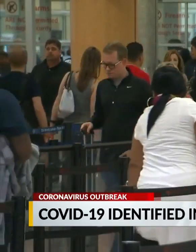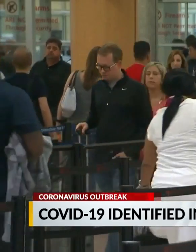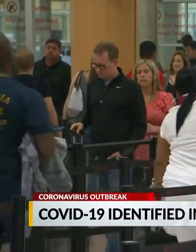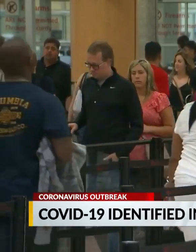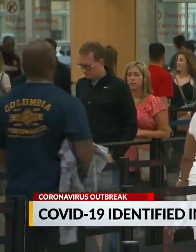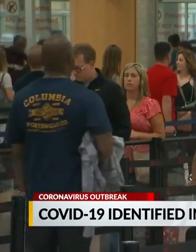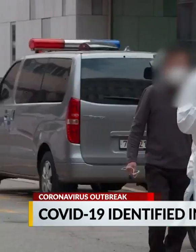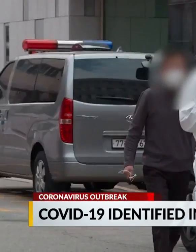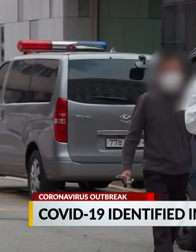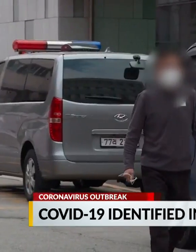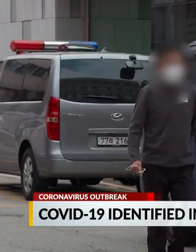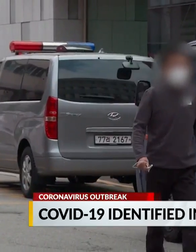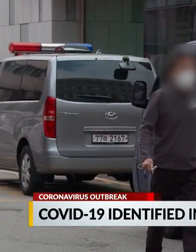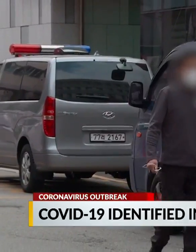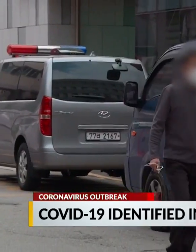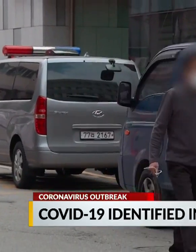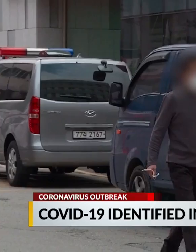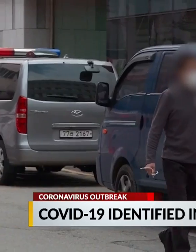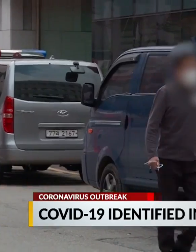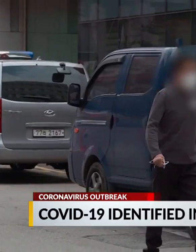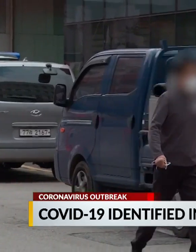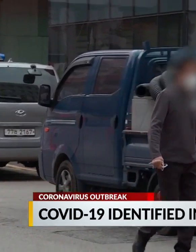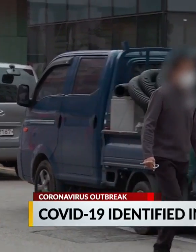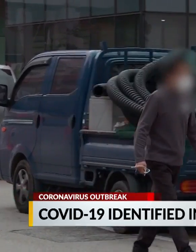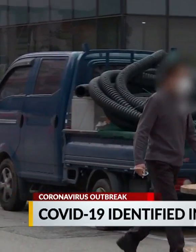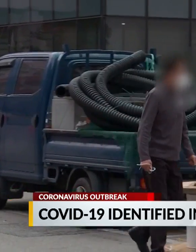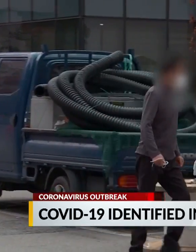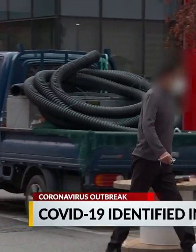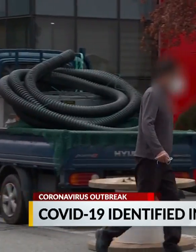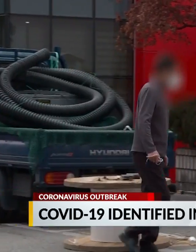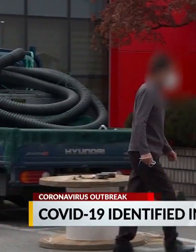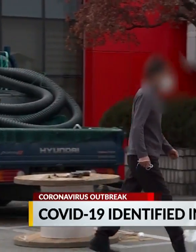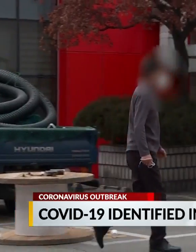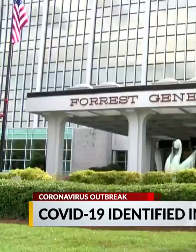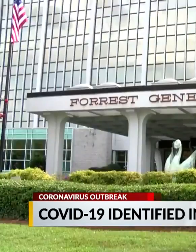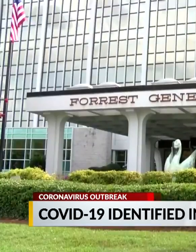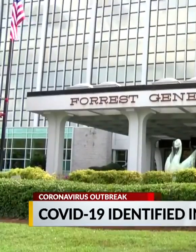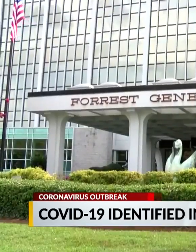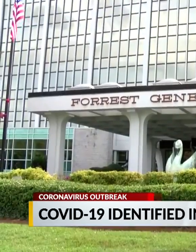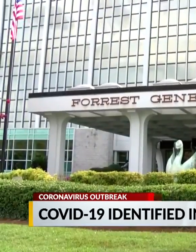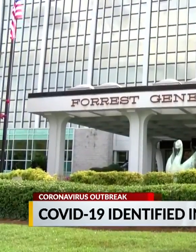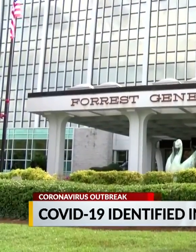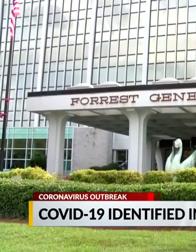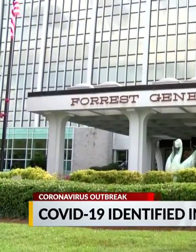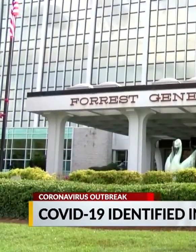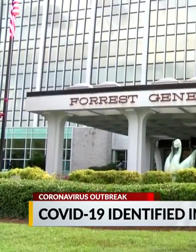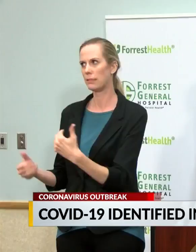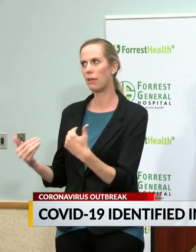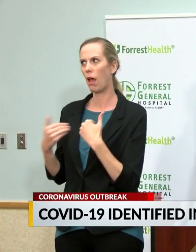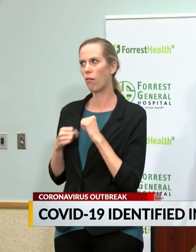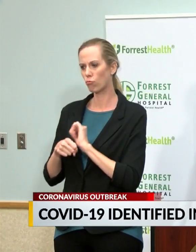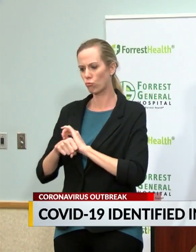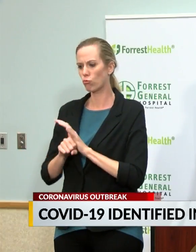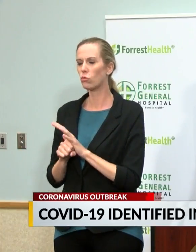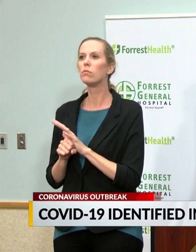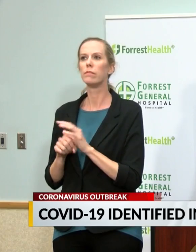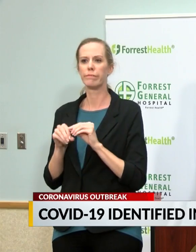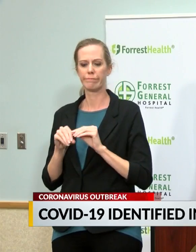FORREST COUNTY MAN FLYING FROM SOUTH FLORIDA TO GULFPORT THIS PAST WEEKEND HAS TESTED POSITIVE FOR COVID-19. ONCE HE STARTED FEELING SYMPTONS, DOCTORS SAID